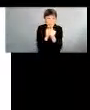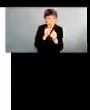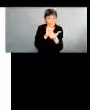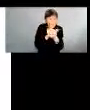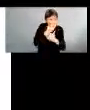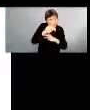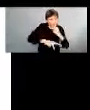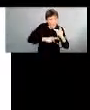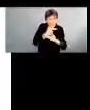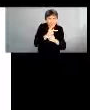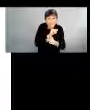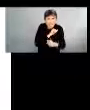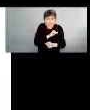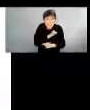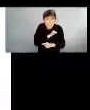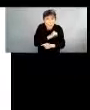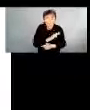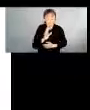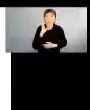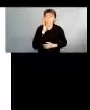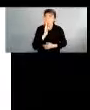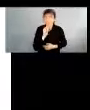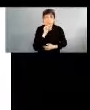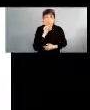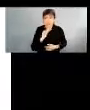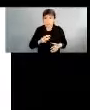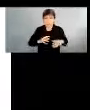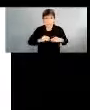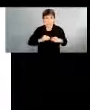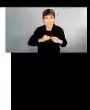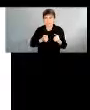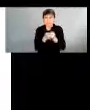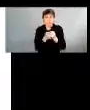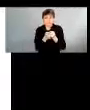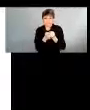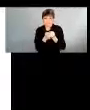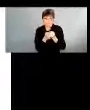forward to assessment. Nothing about us without us is the belief that if you’re creating